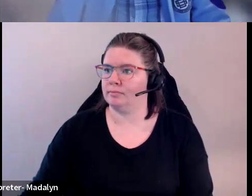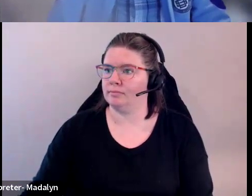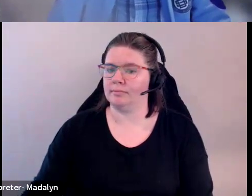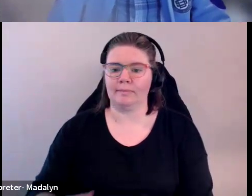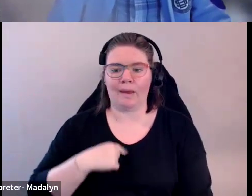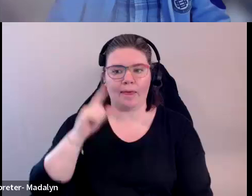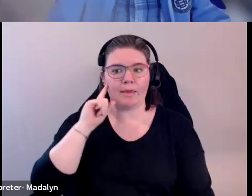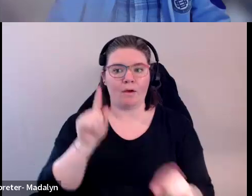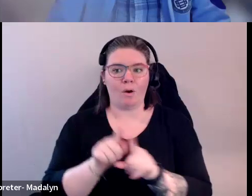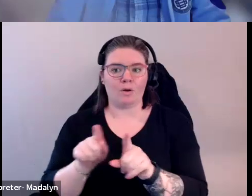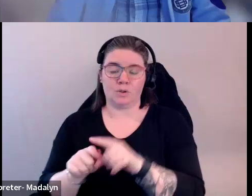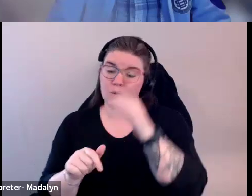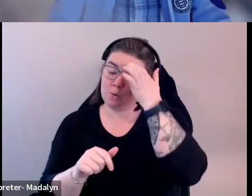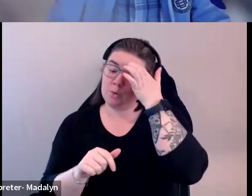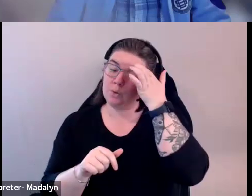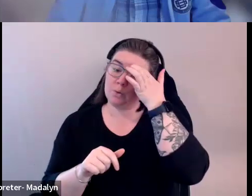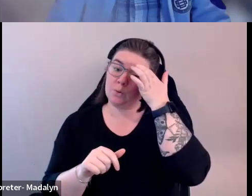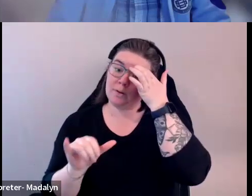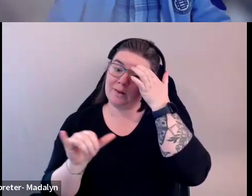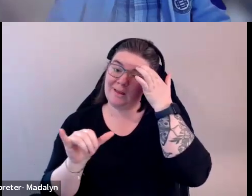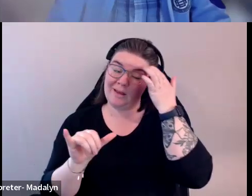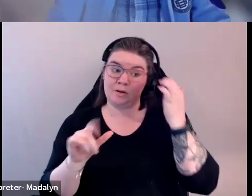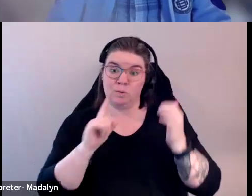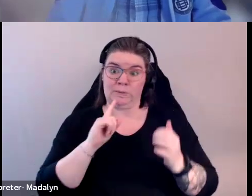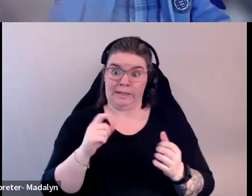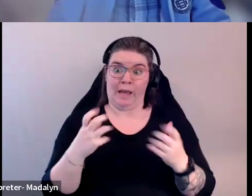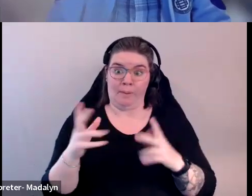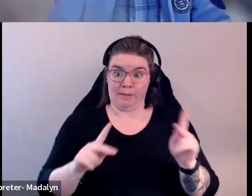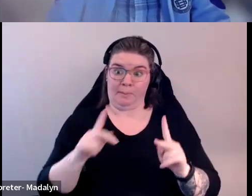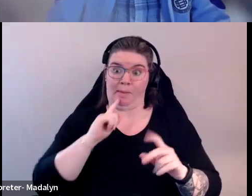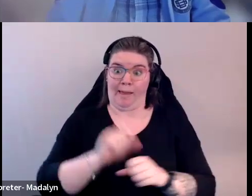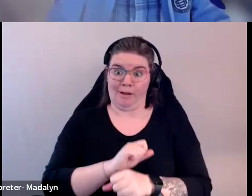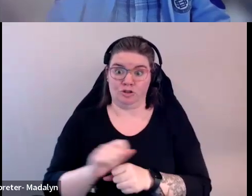Don Posh: give an idea how many people are caregivers. Don Posh: And